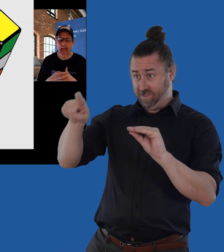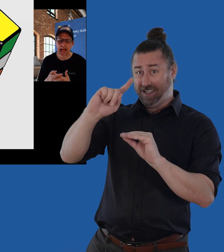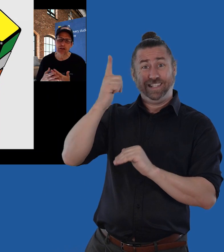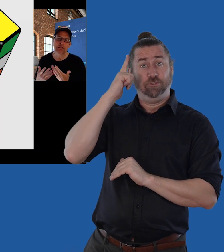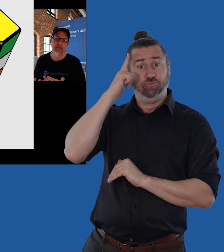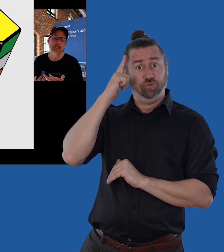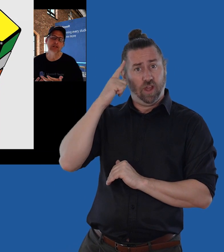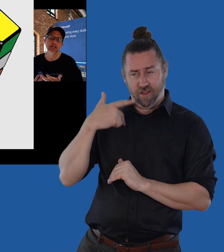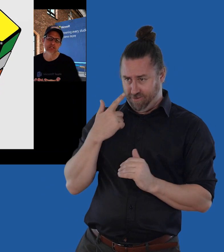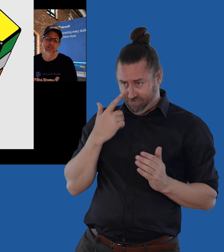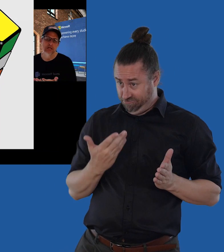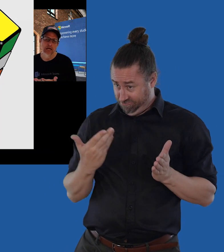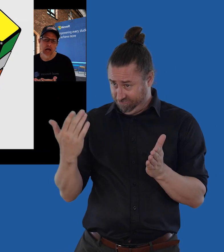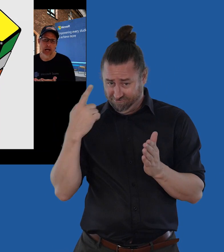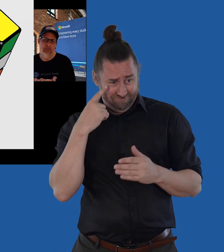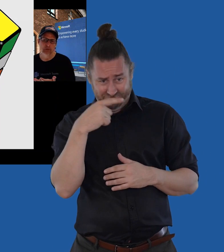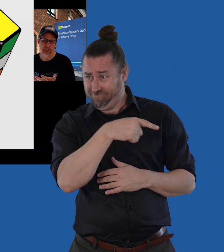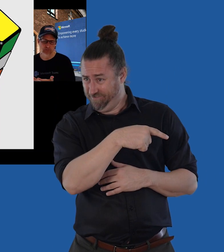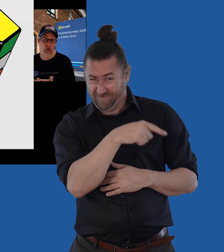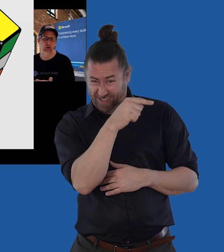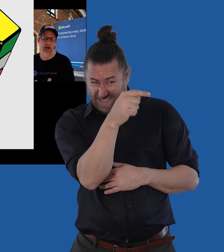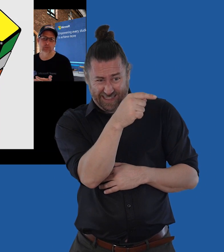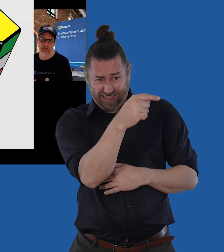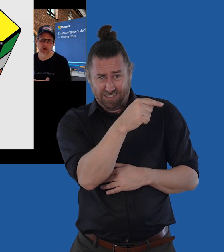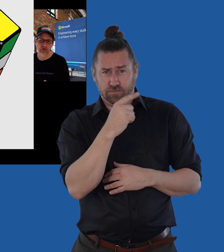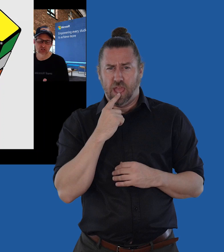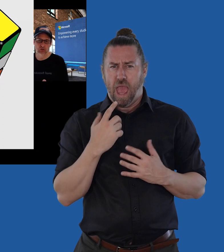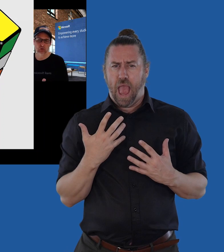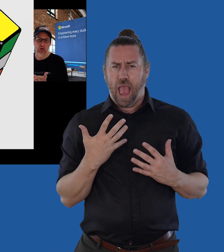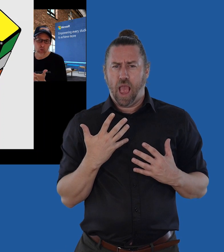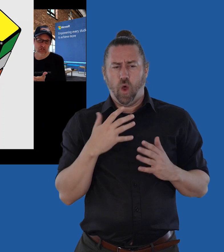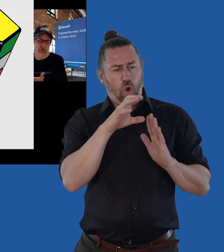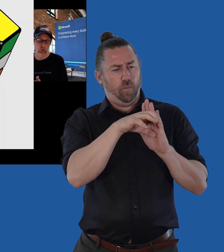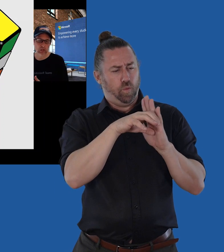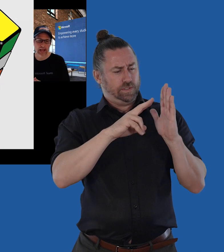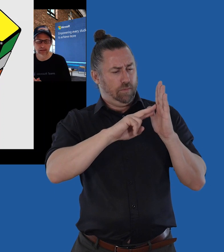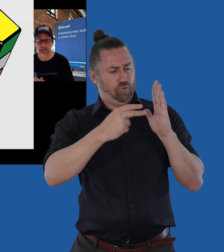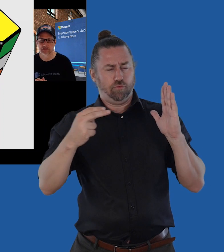"How do you think this program is going to do with a tool like this?"